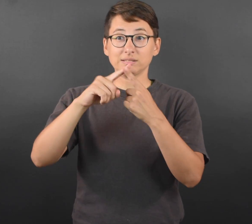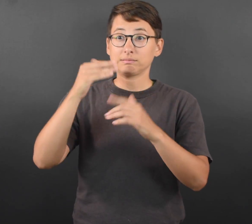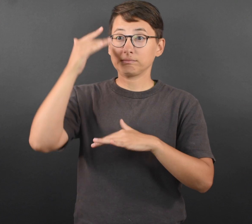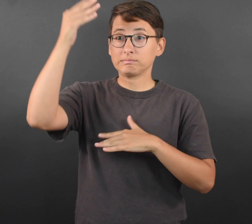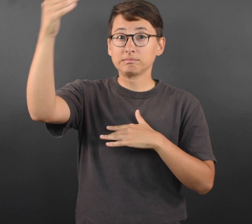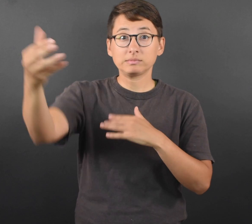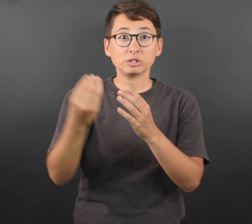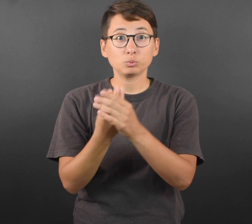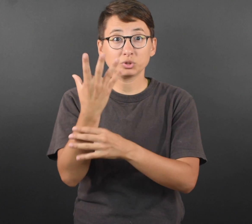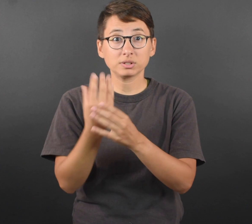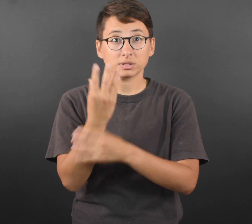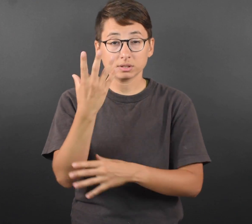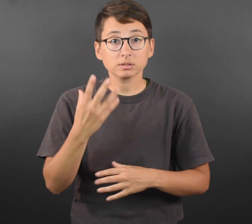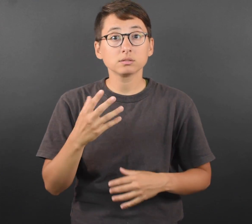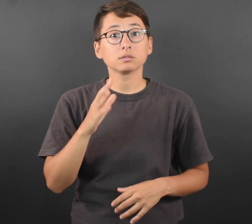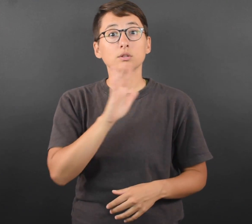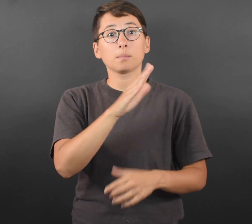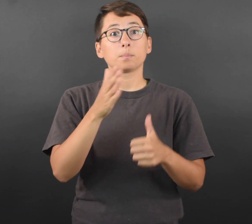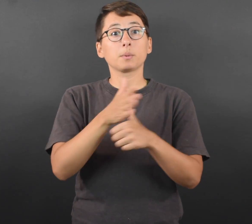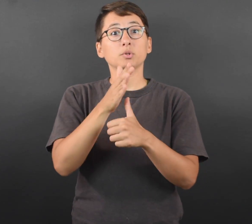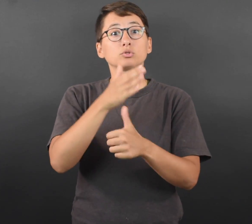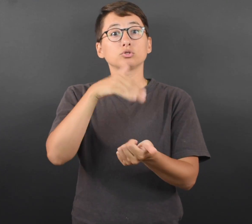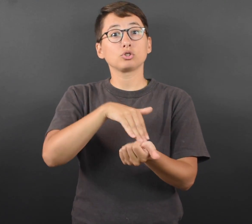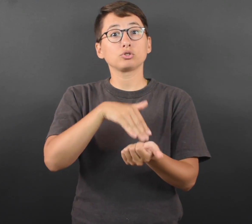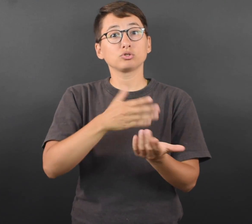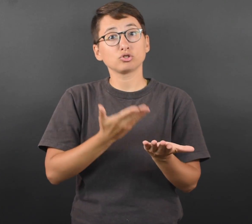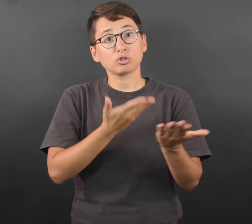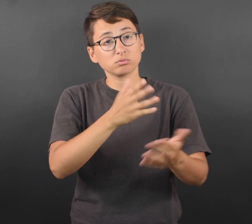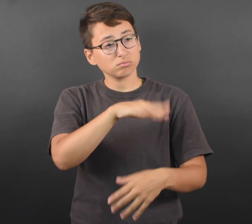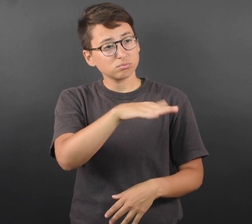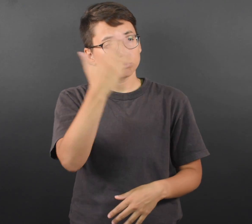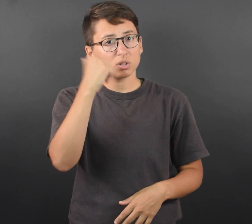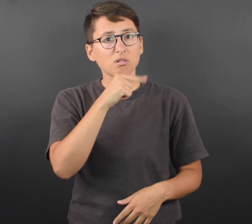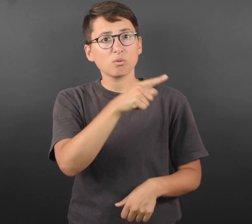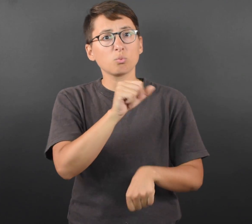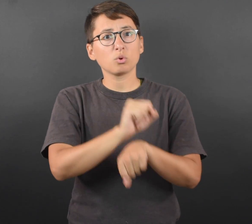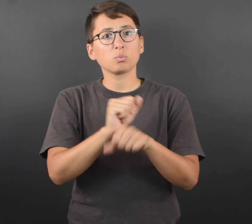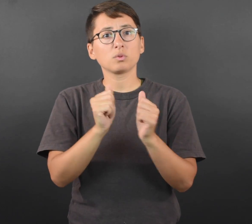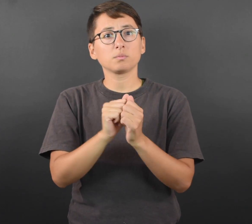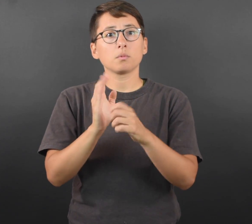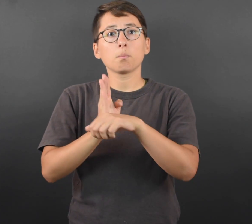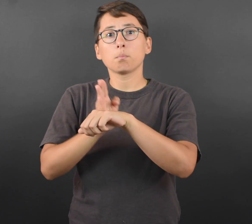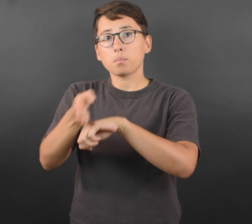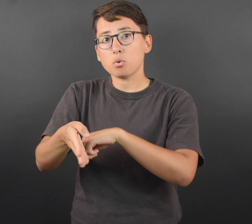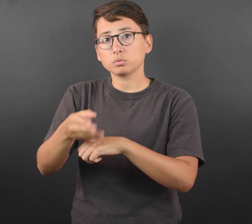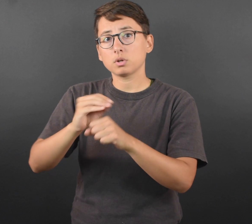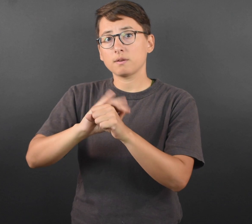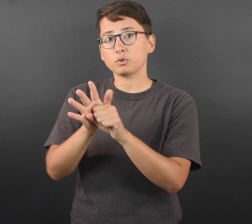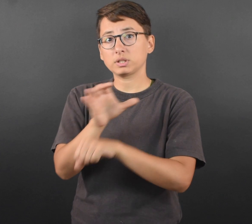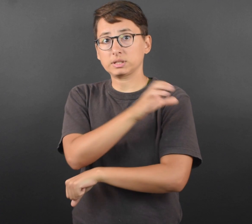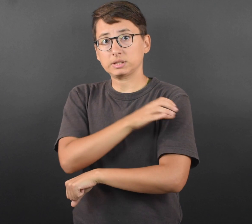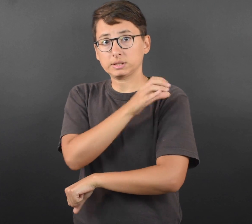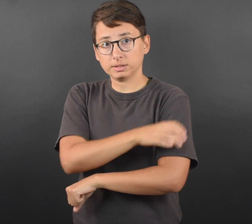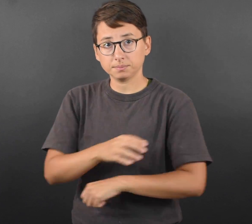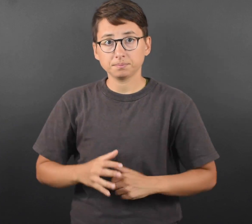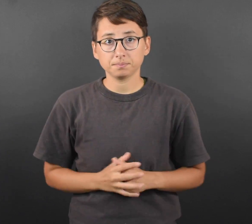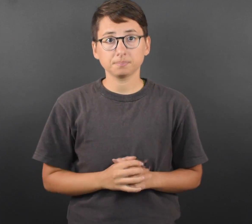know about how much I was struggling until the past couple of weeks," Rieffer said.